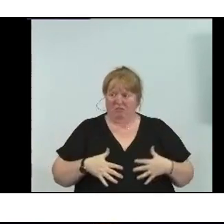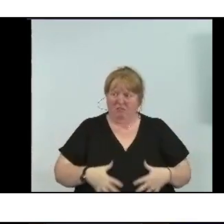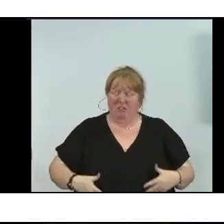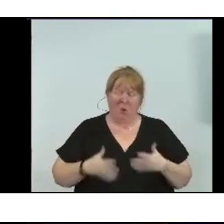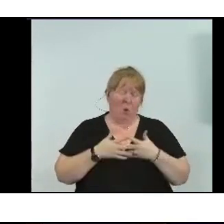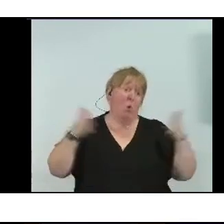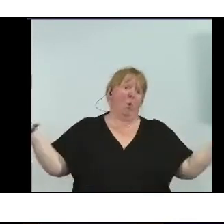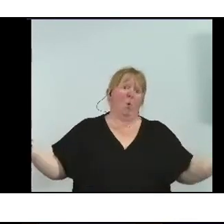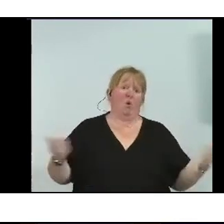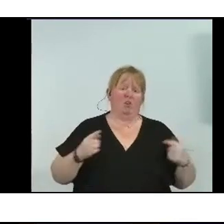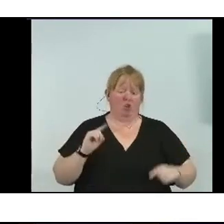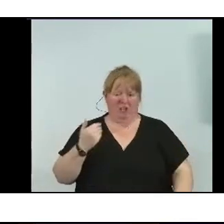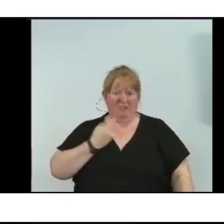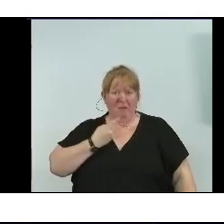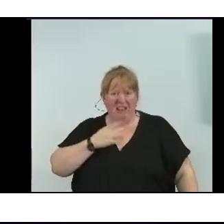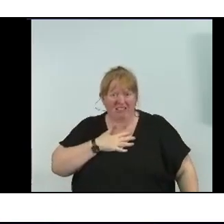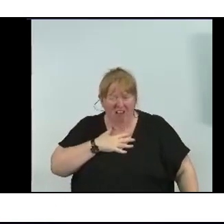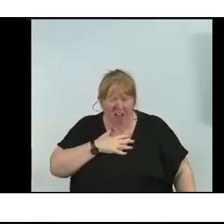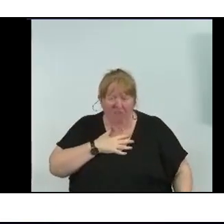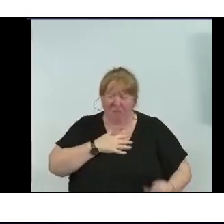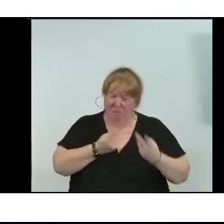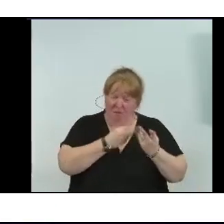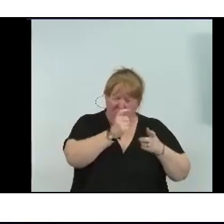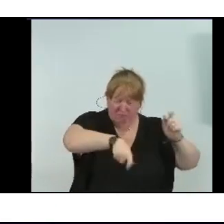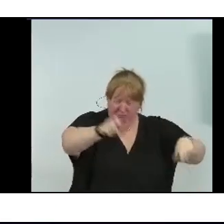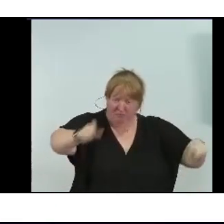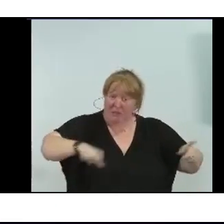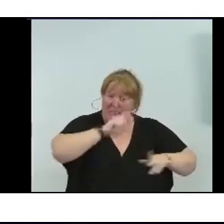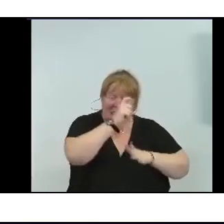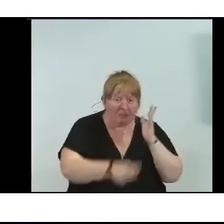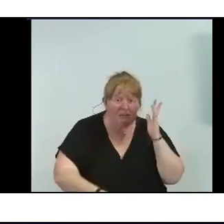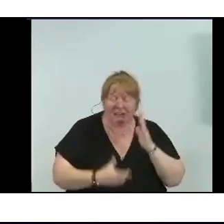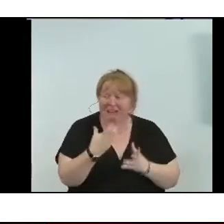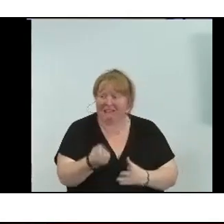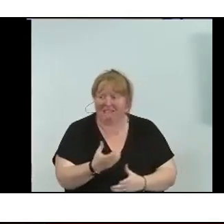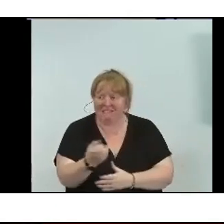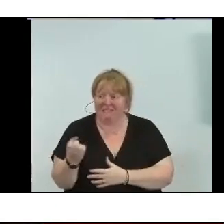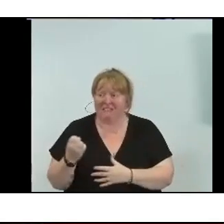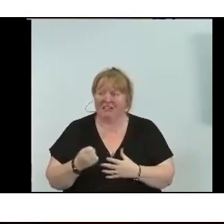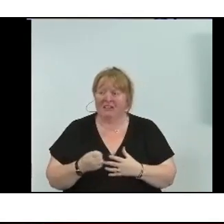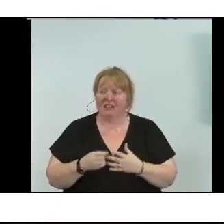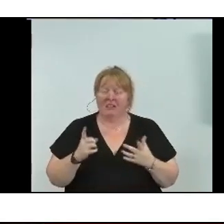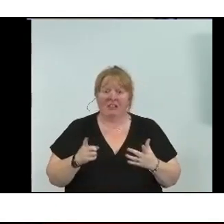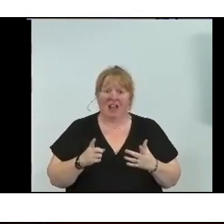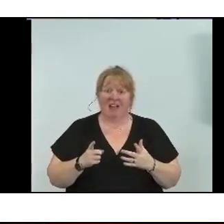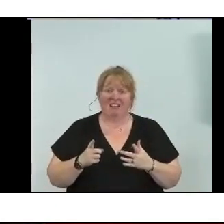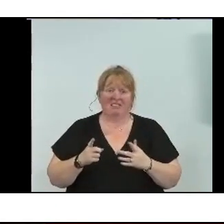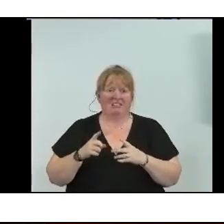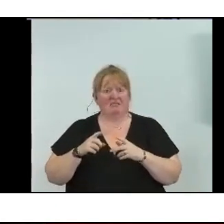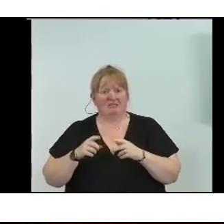for me, but for so many people with disabilities. The fact that a huge high street brand is doing